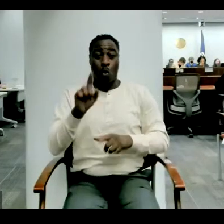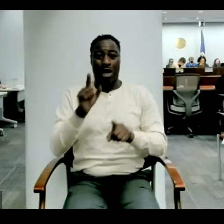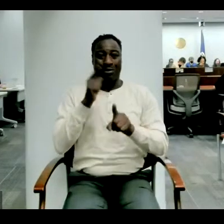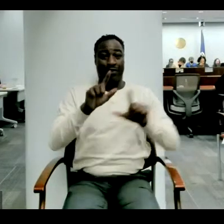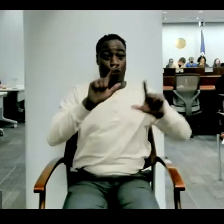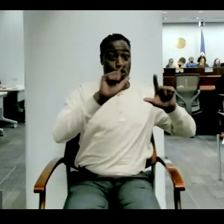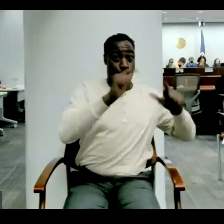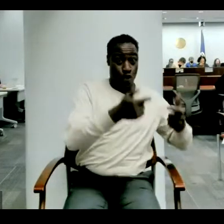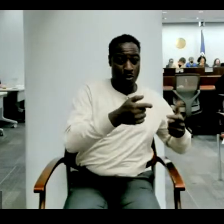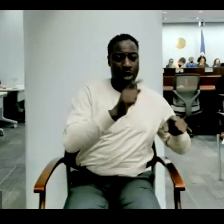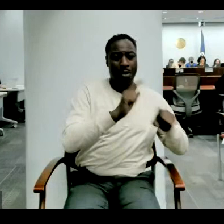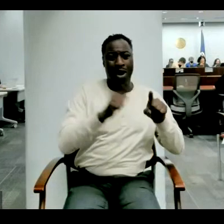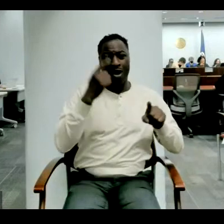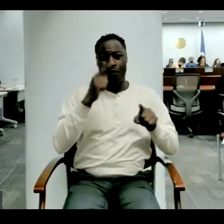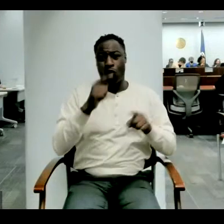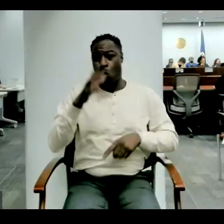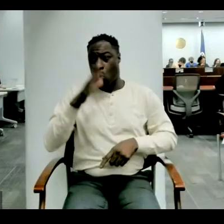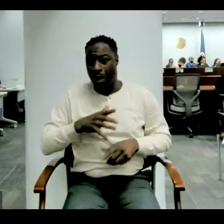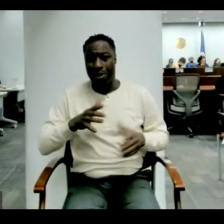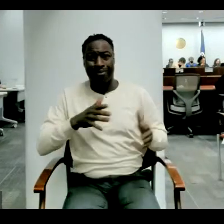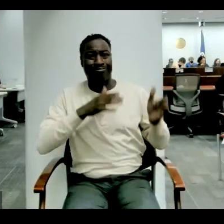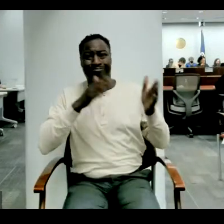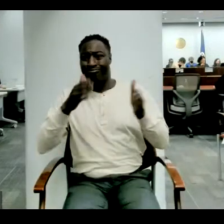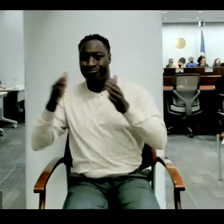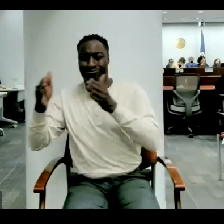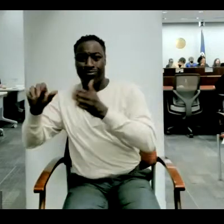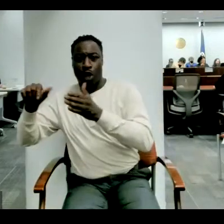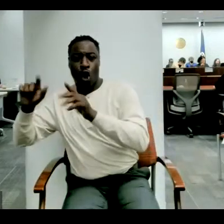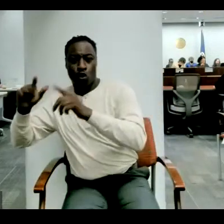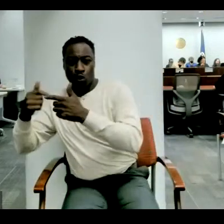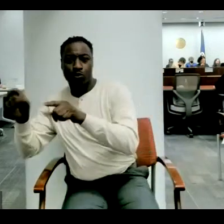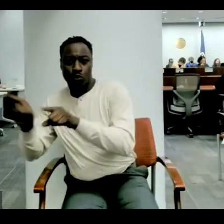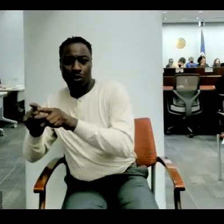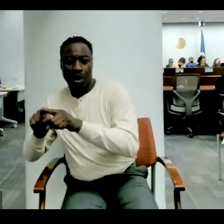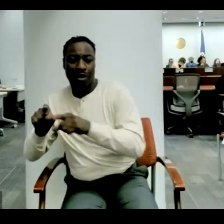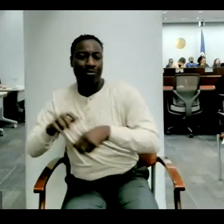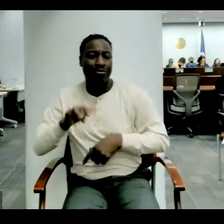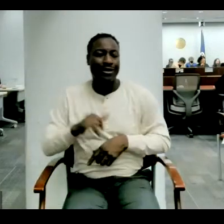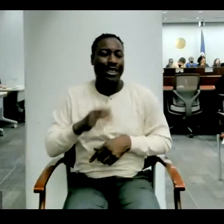but um for women and for other groups as well that experience occupational segregation.